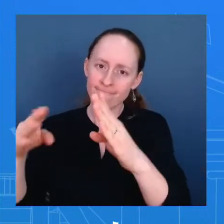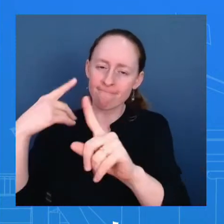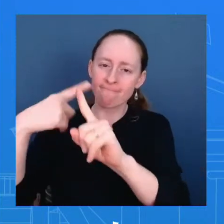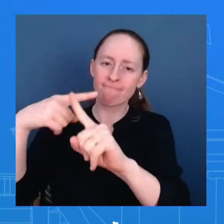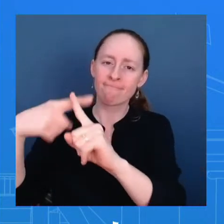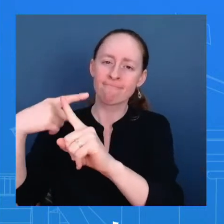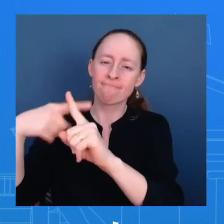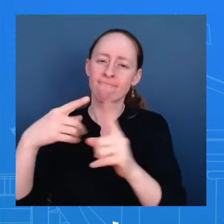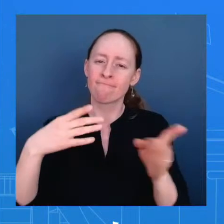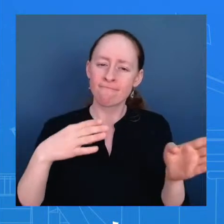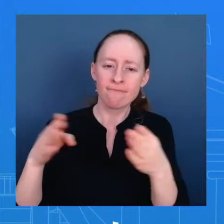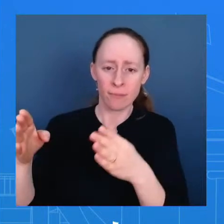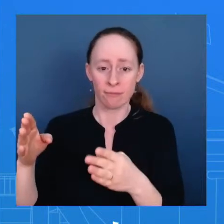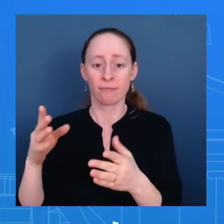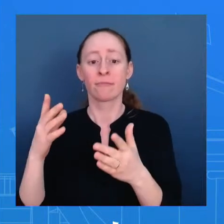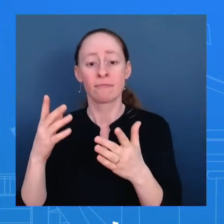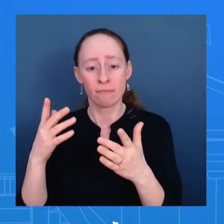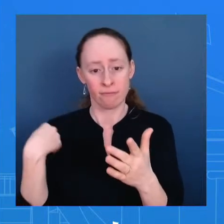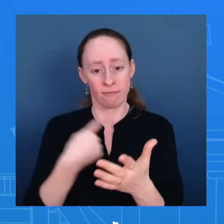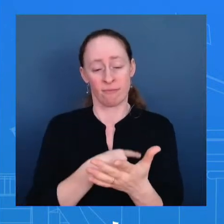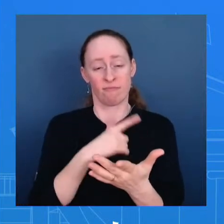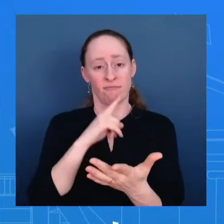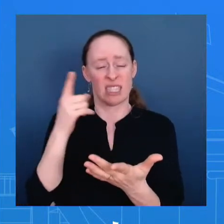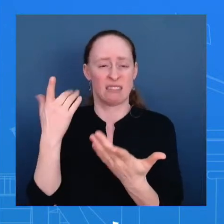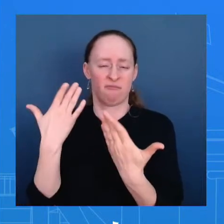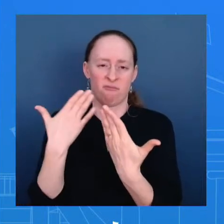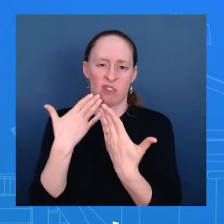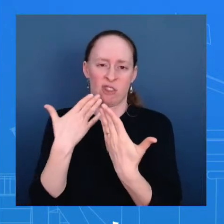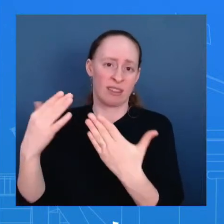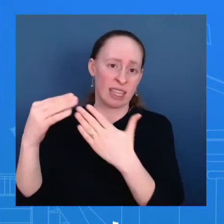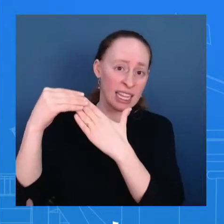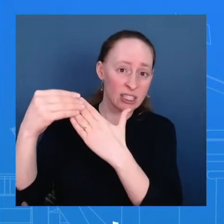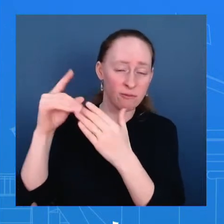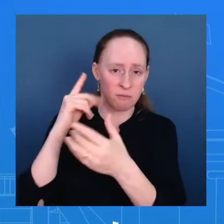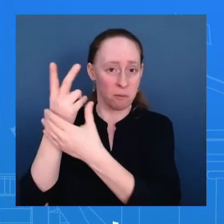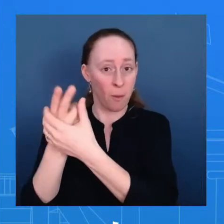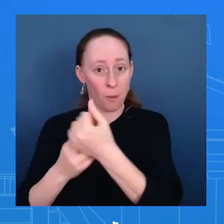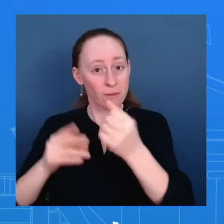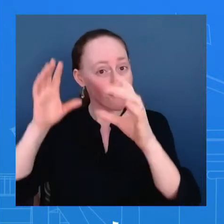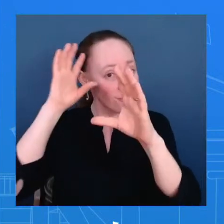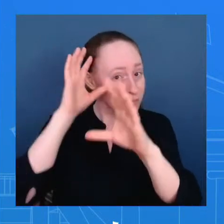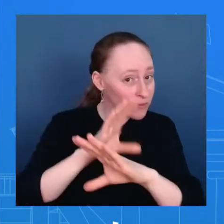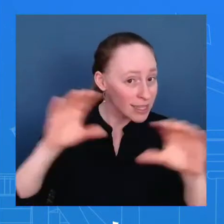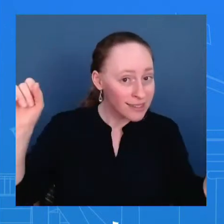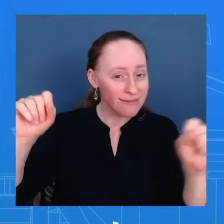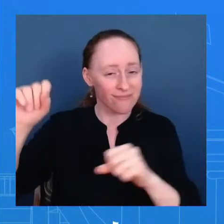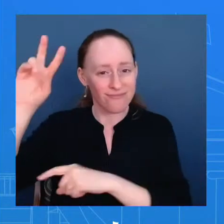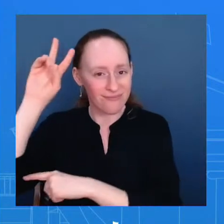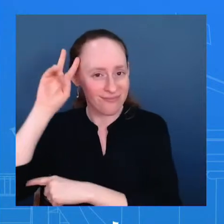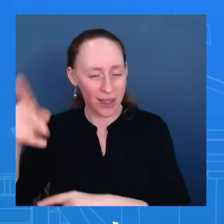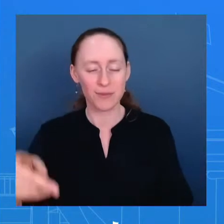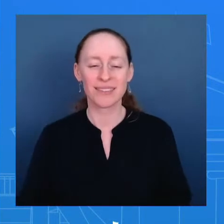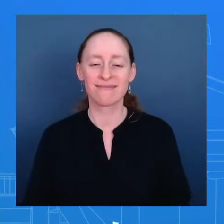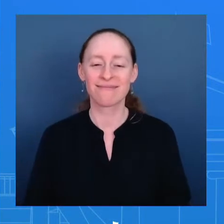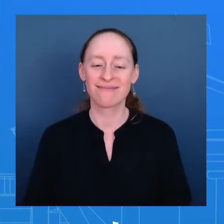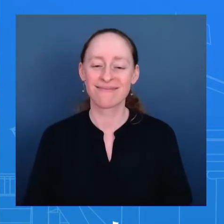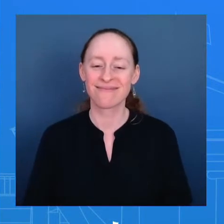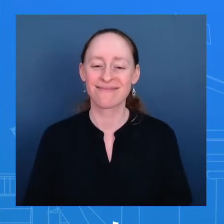Ms. Jean-Pierre: Go ahead, Kelly. Q Thank you. Is there a connection between the investments that you talked about today in the HB[C]U community